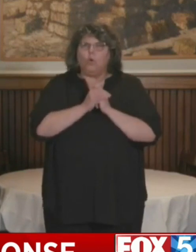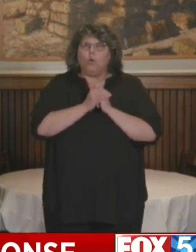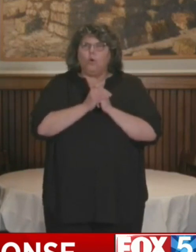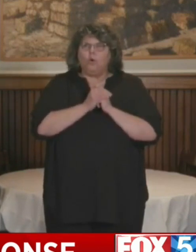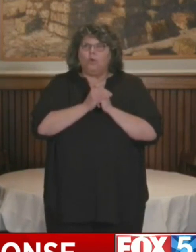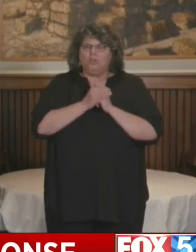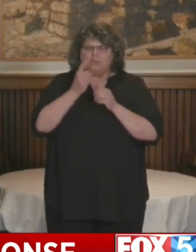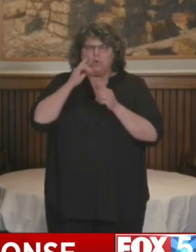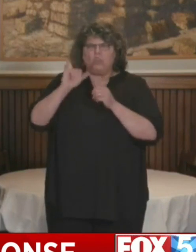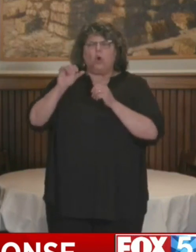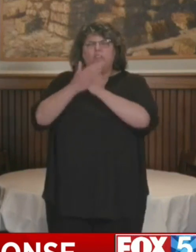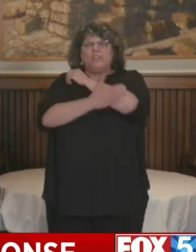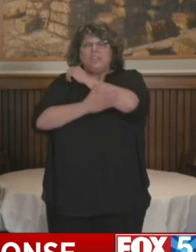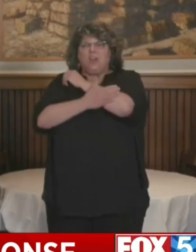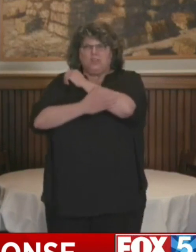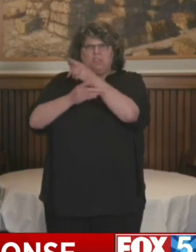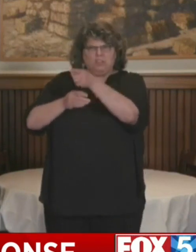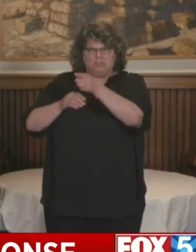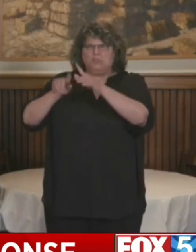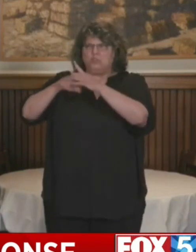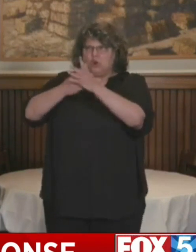IN MANY RESPECTS AND SO THAT